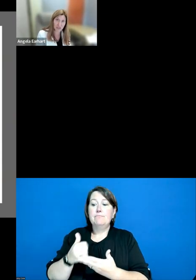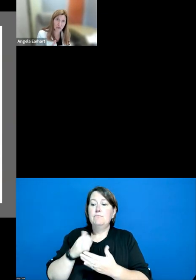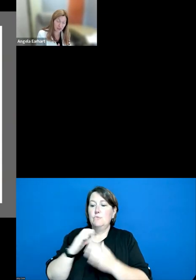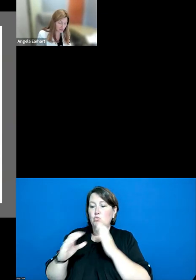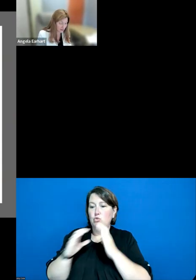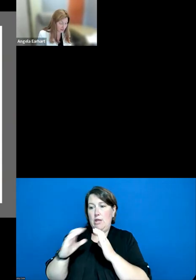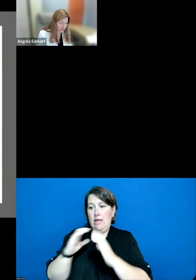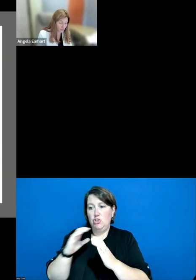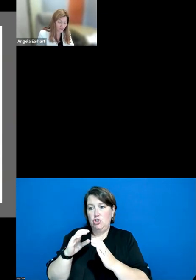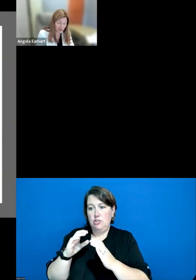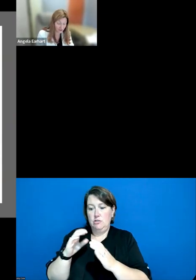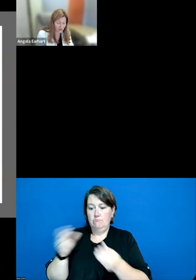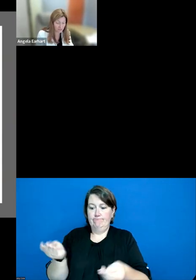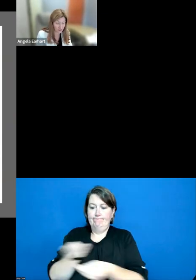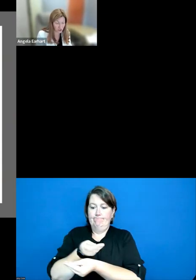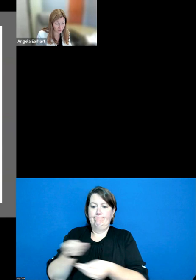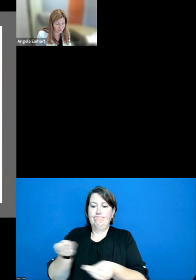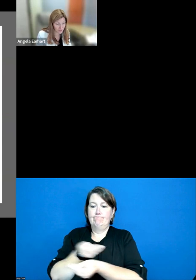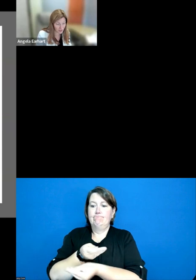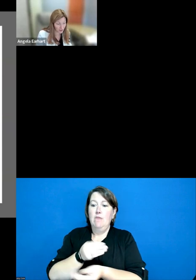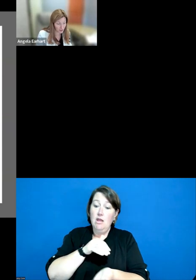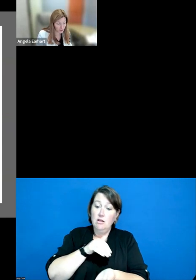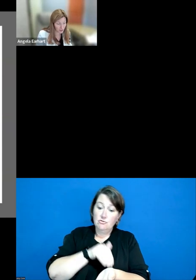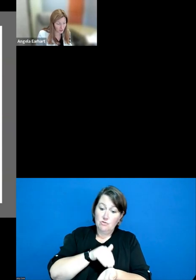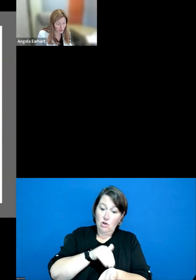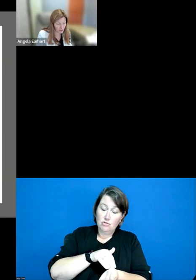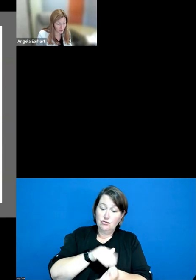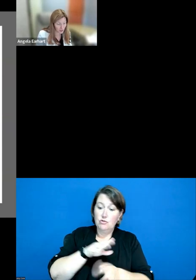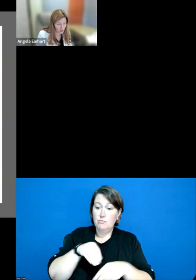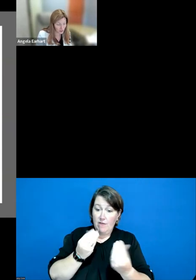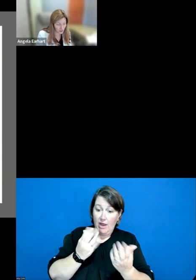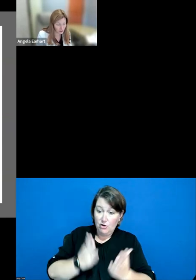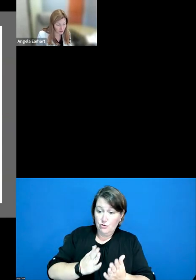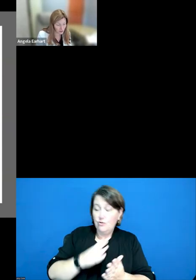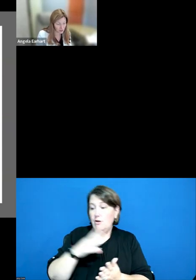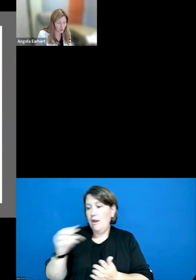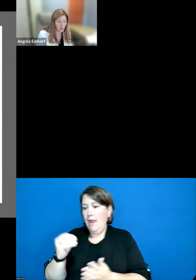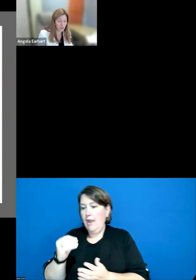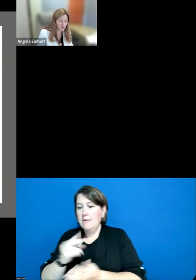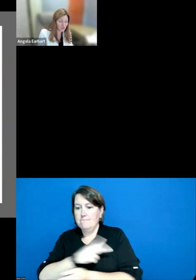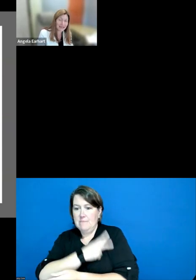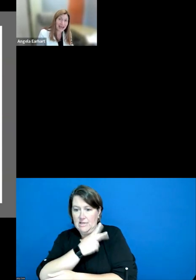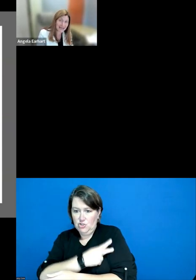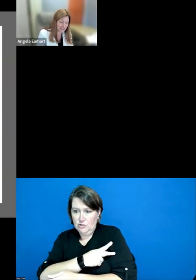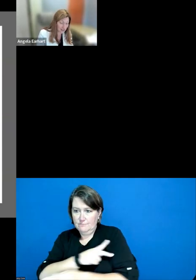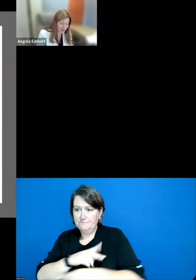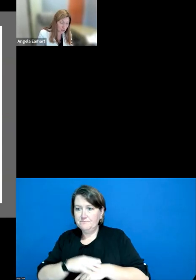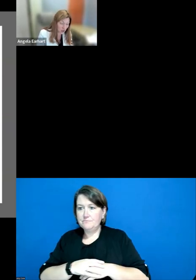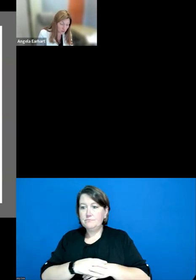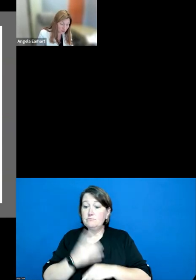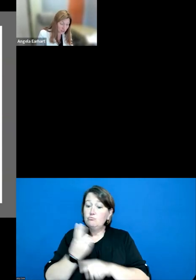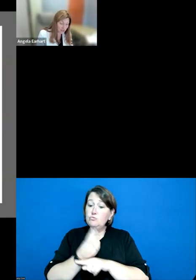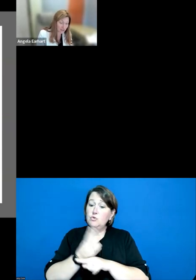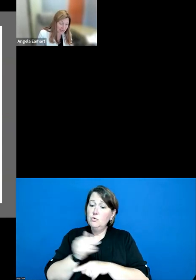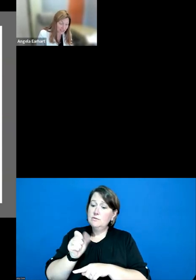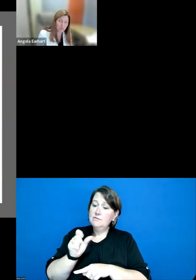between the provider and the patient. Using ASL interpreters led to